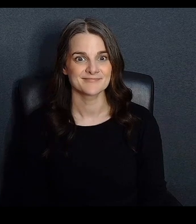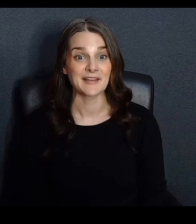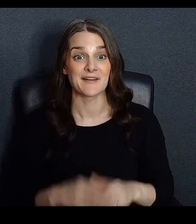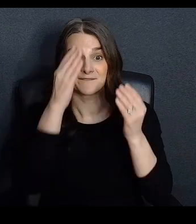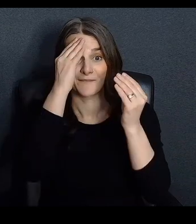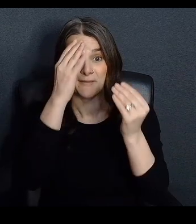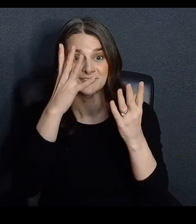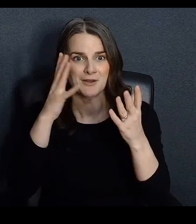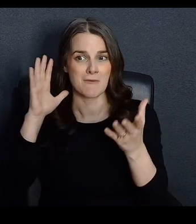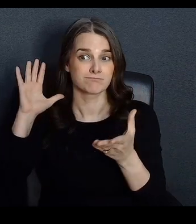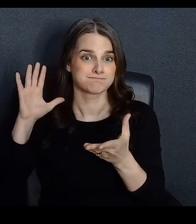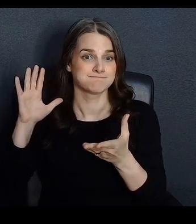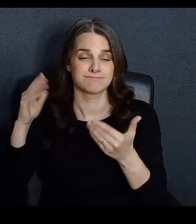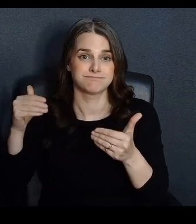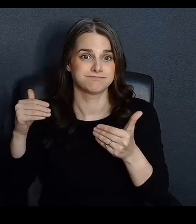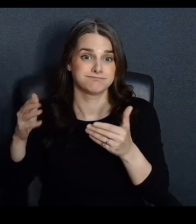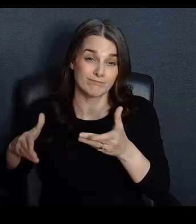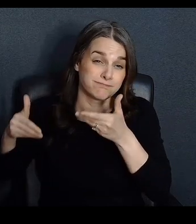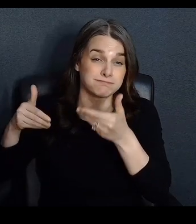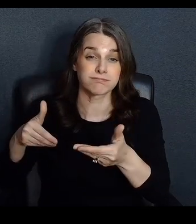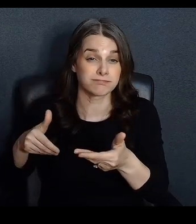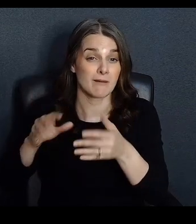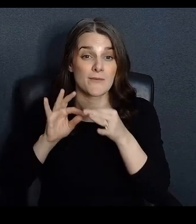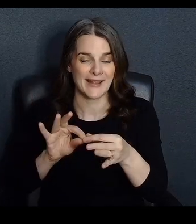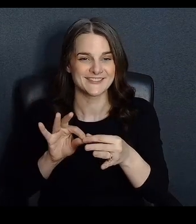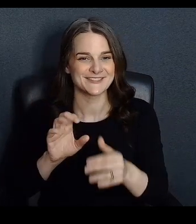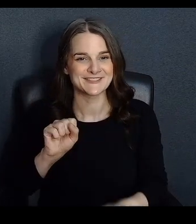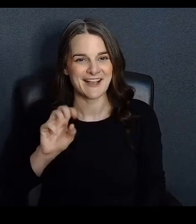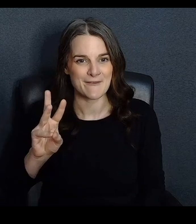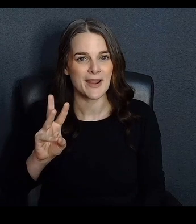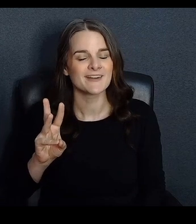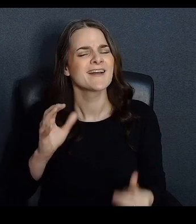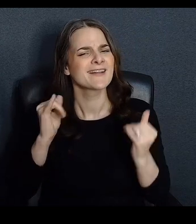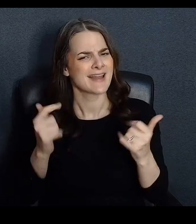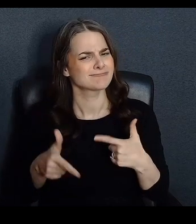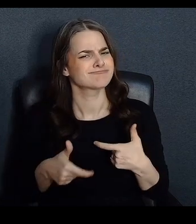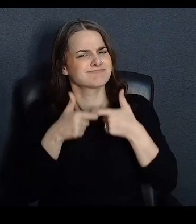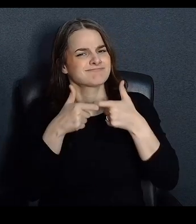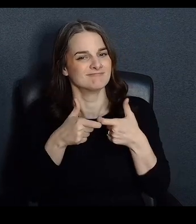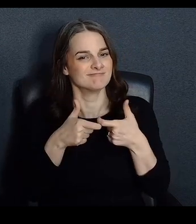All right. That was a lot of information about software. I'll pause for one moment to see if we have any questions so